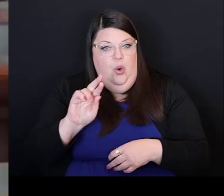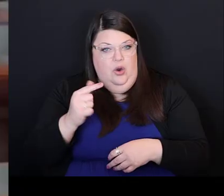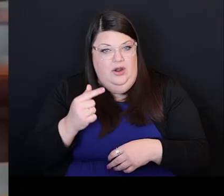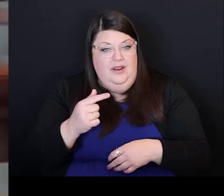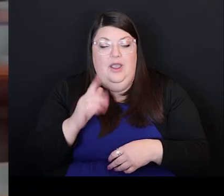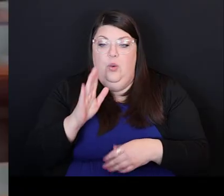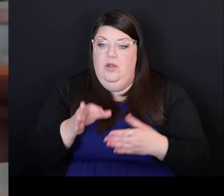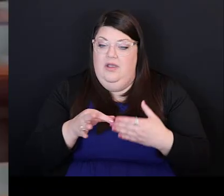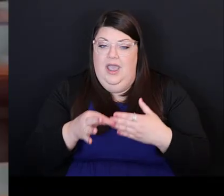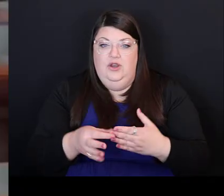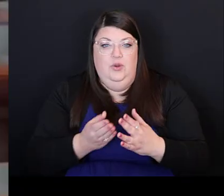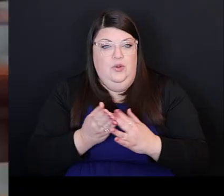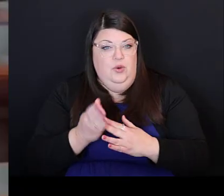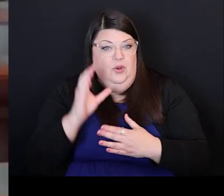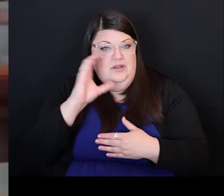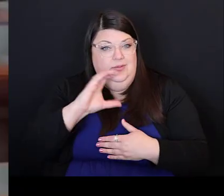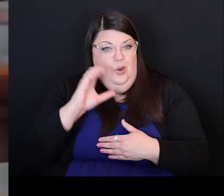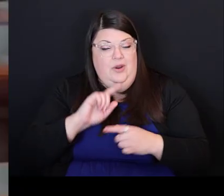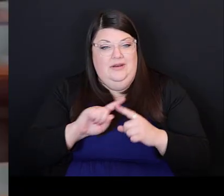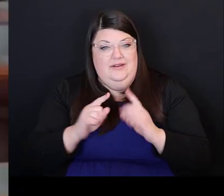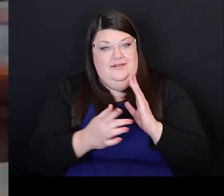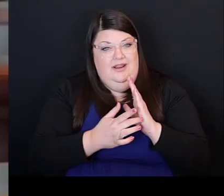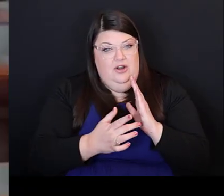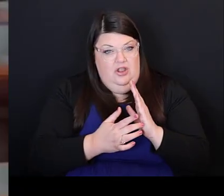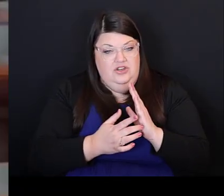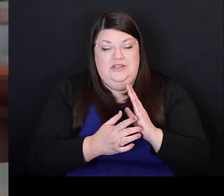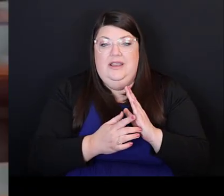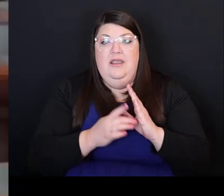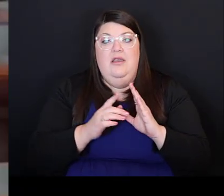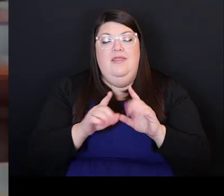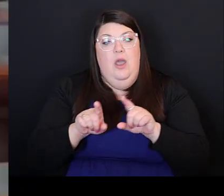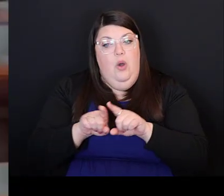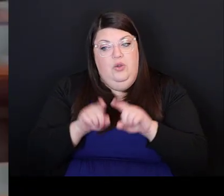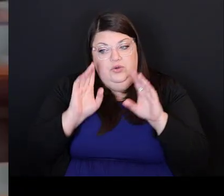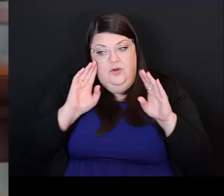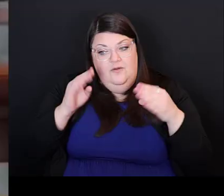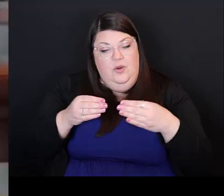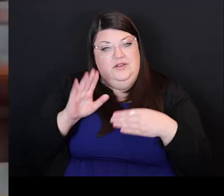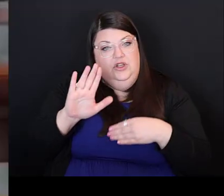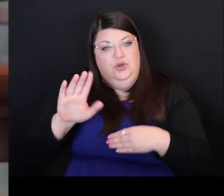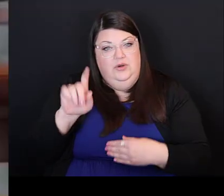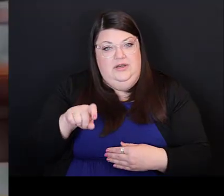This website will guide you through exploring smart home technology while focusing on your needs.